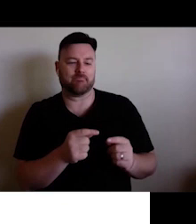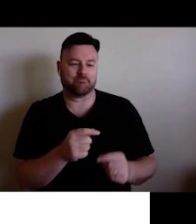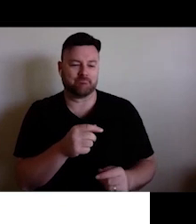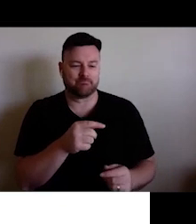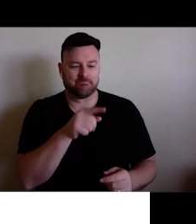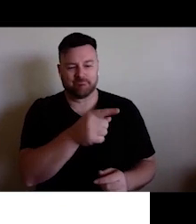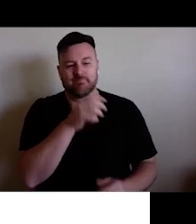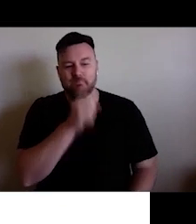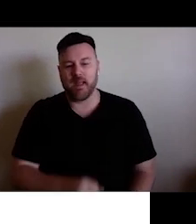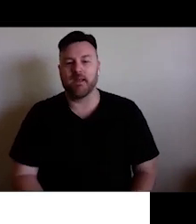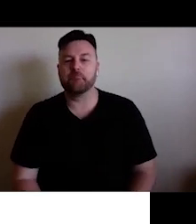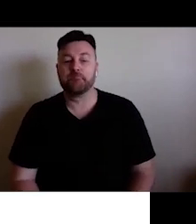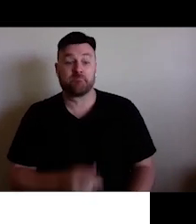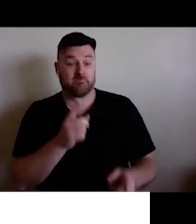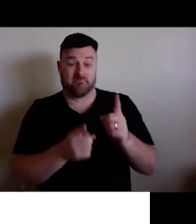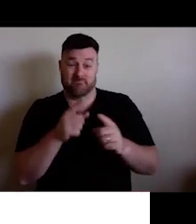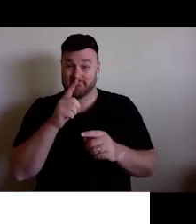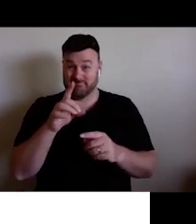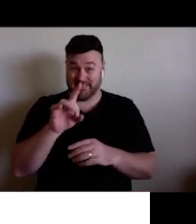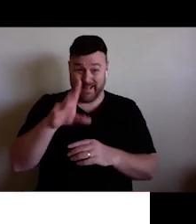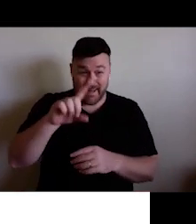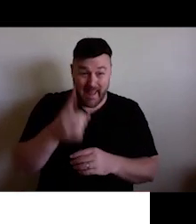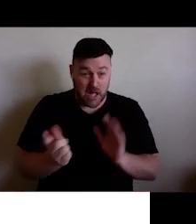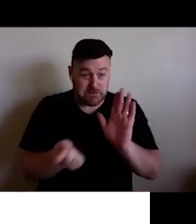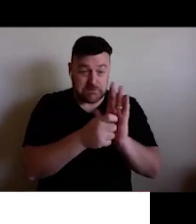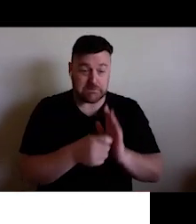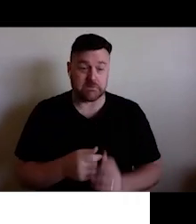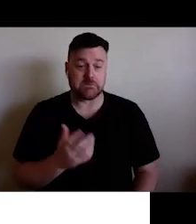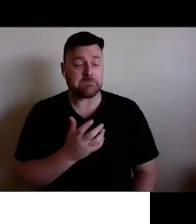people did. People who spent $100 or more were responsible for over 50%